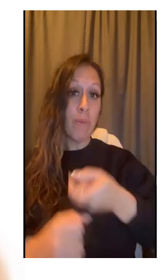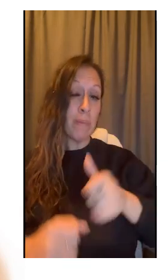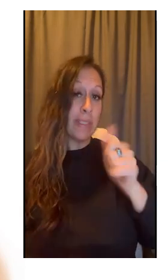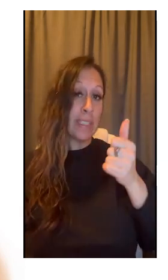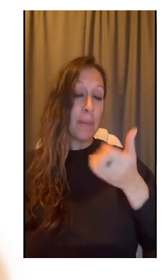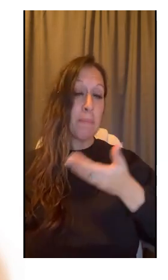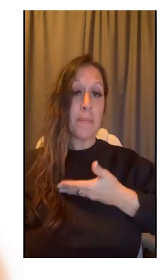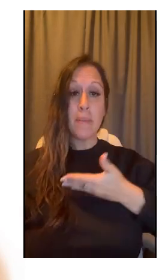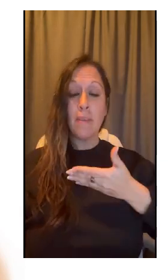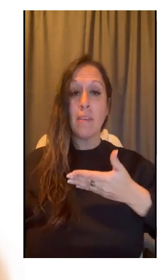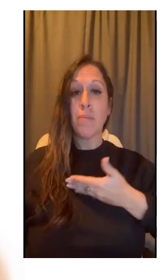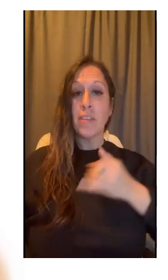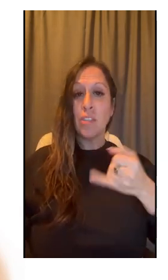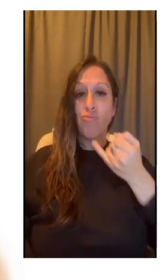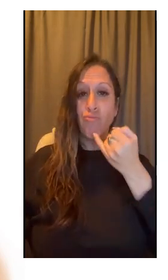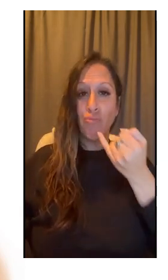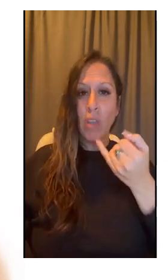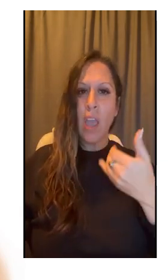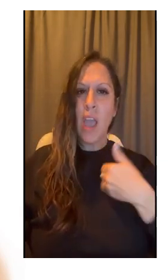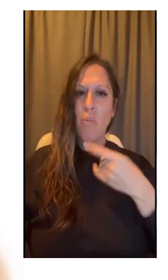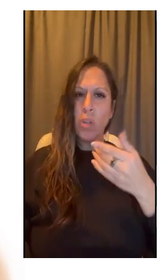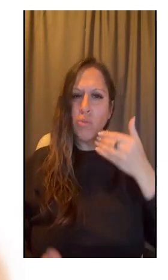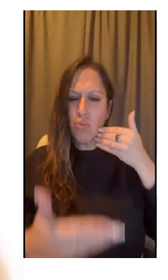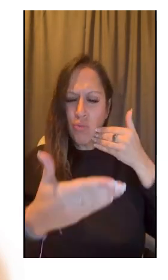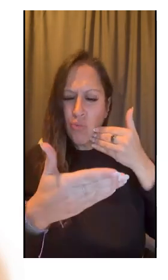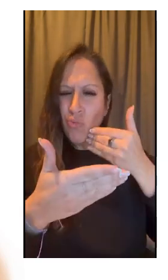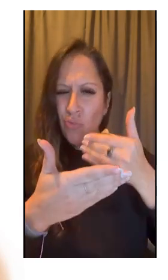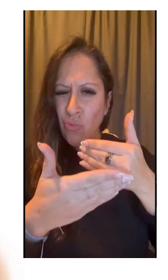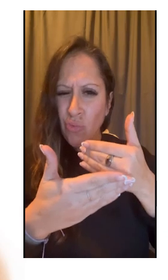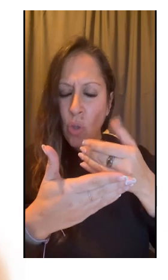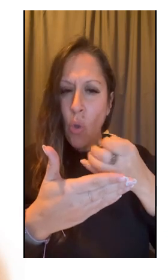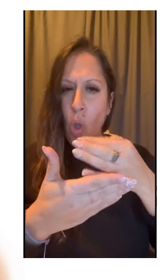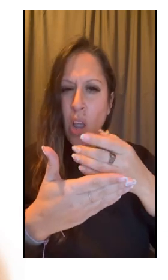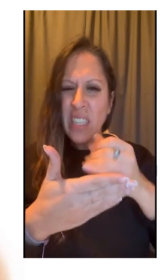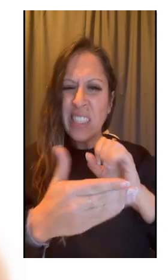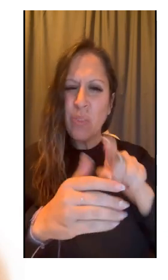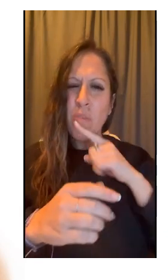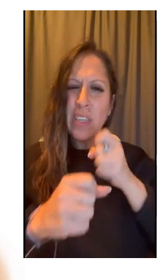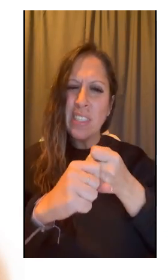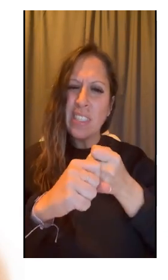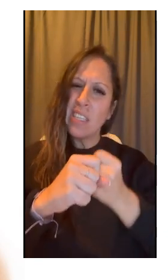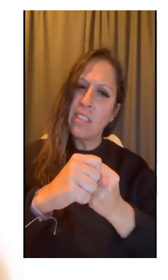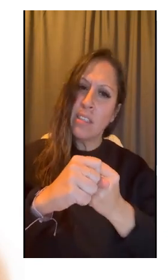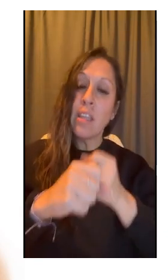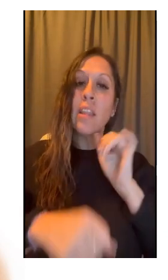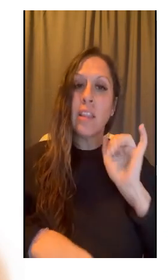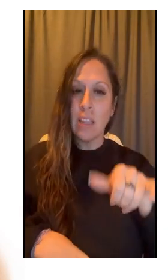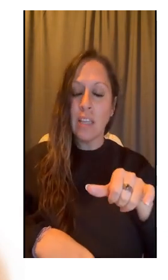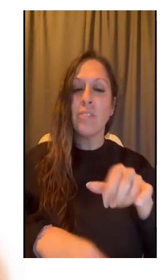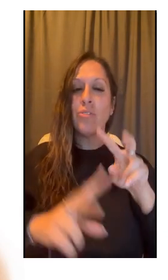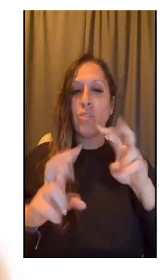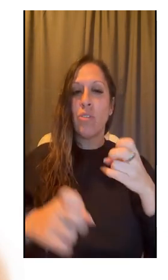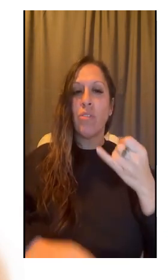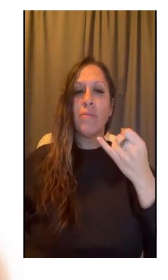This lingual frenulum is either too far forward or tighter down than it should be, and we call this a tongue tie.